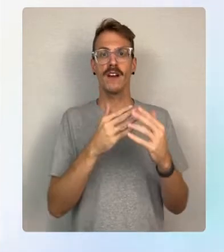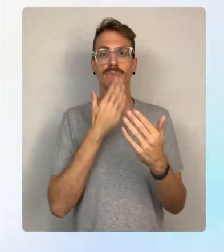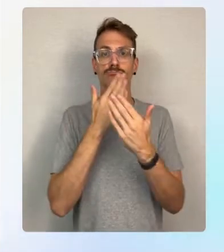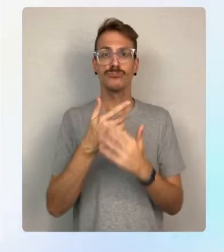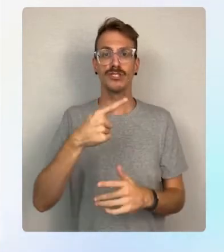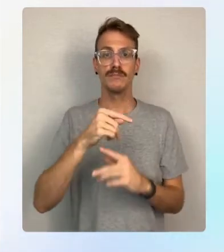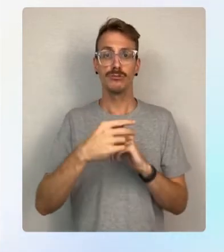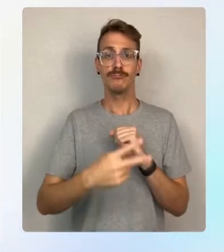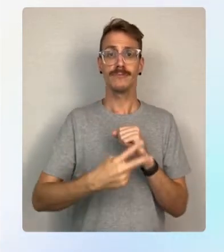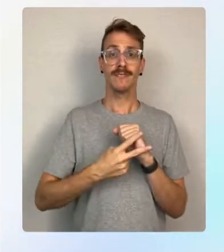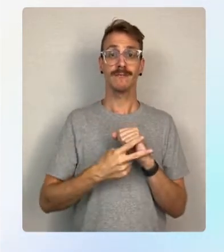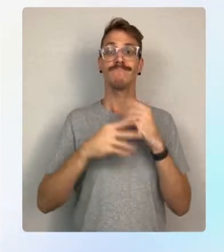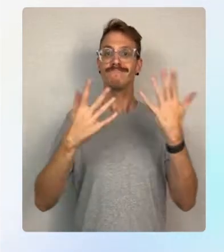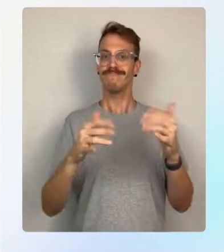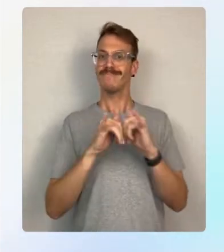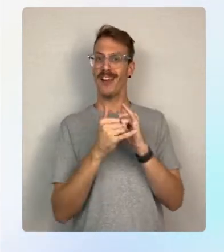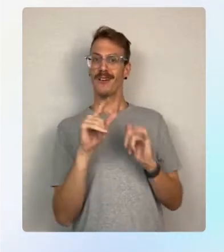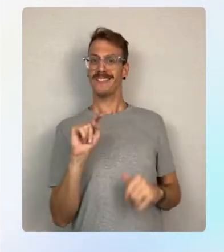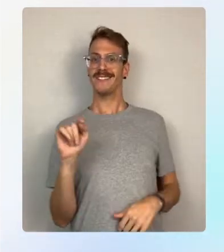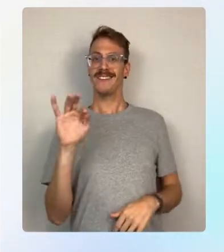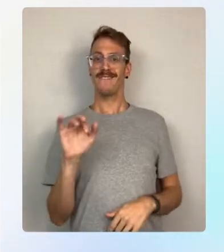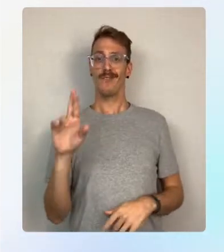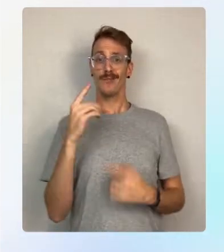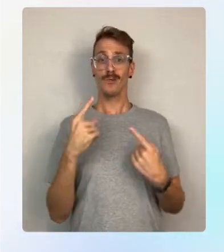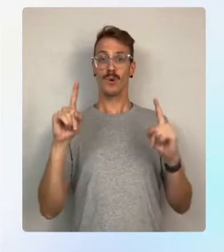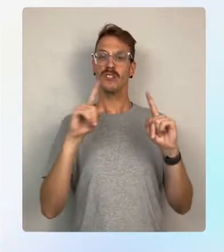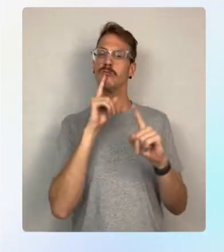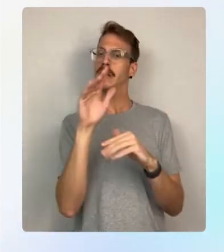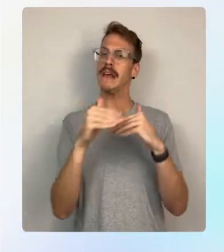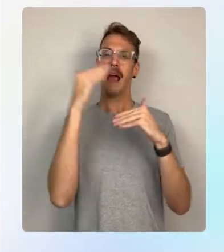So here is how ETFR works at a very high level.